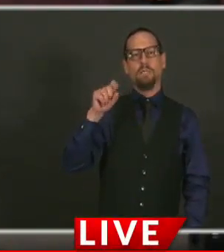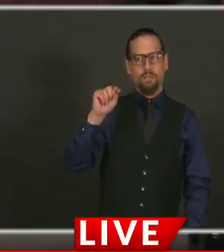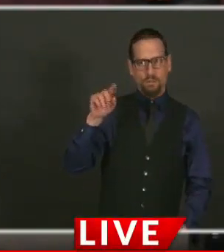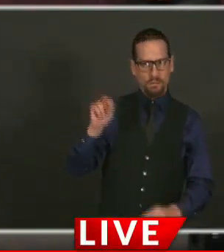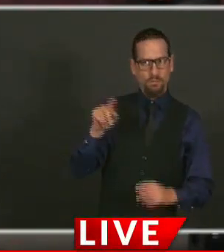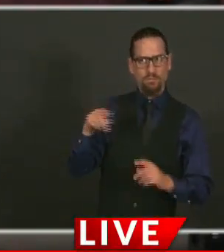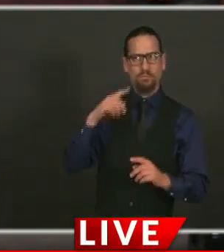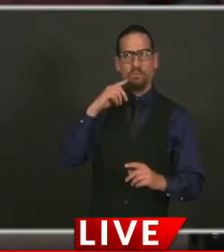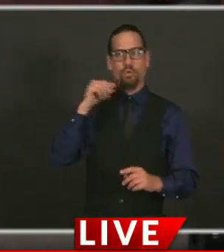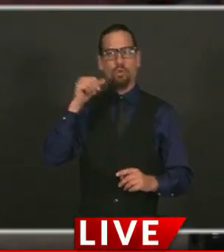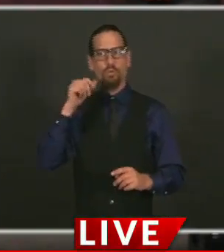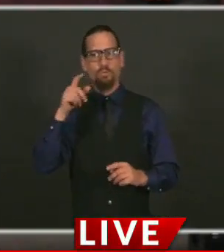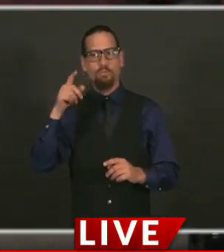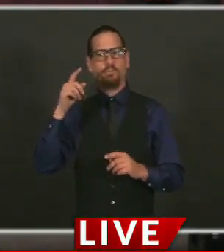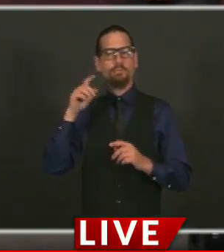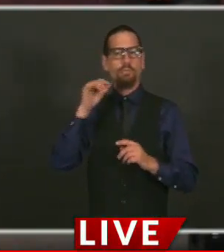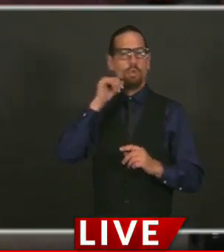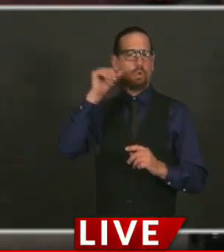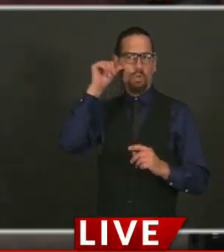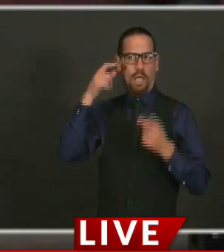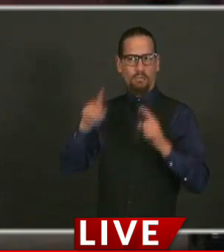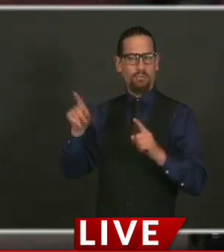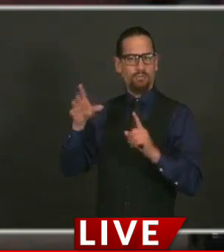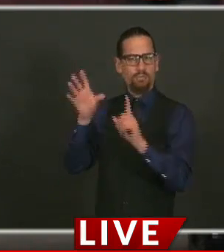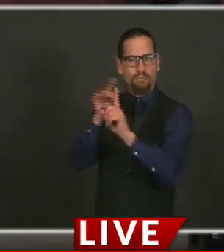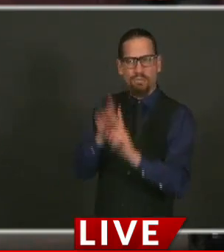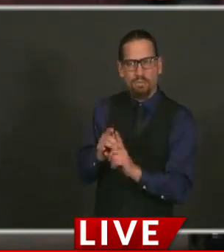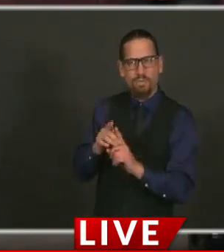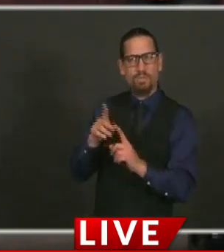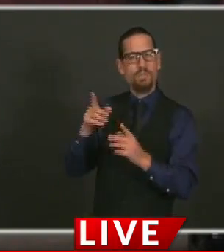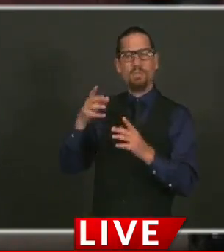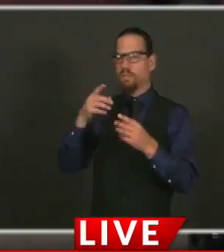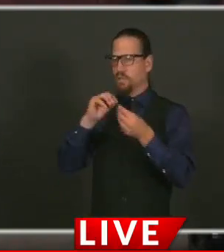BEGINNING OF SEPTEMBER THEY HAD 32 CASES, LAST WEEK THEY HAVE